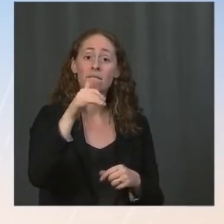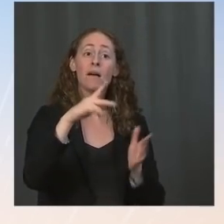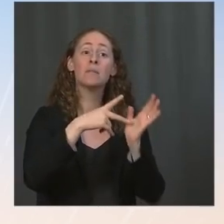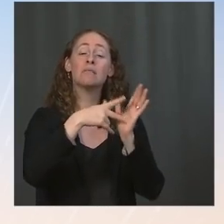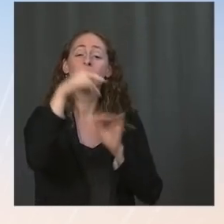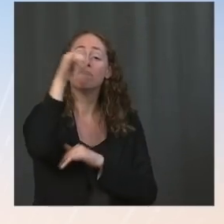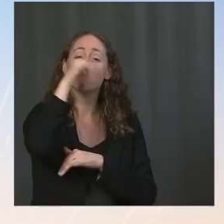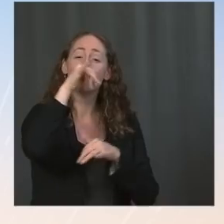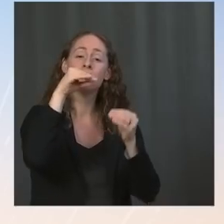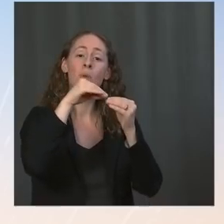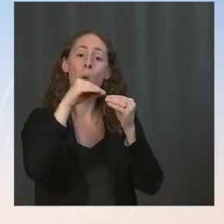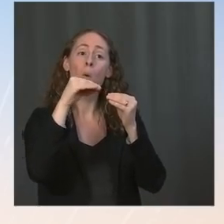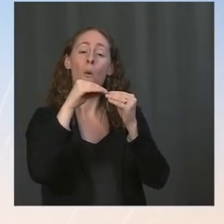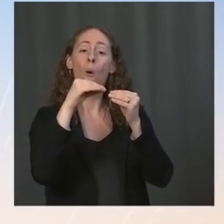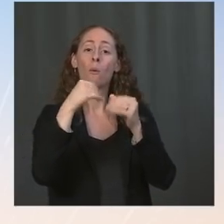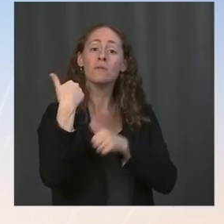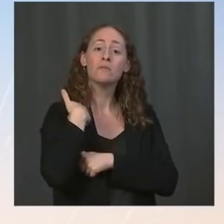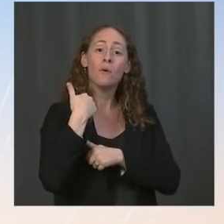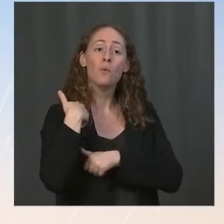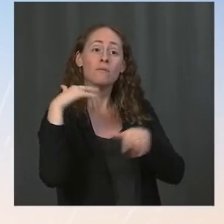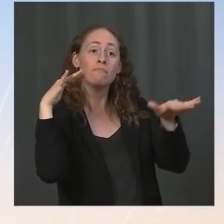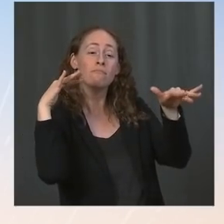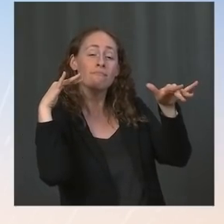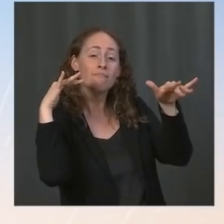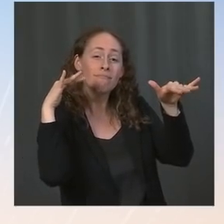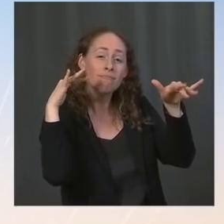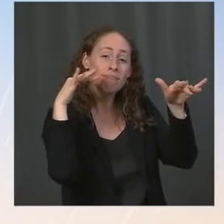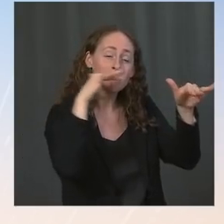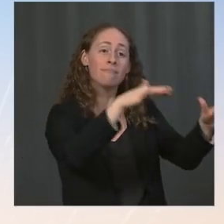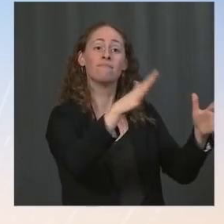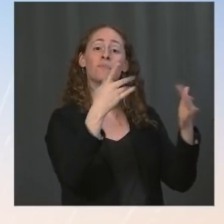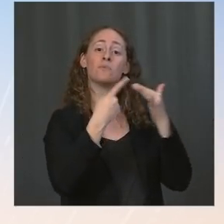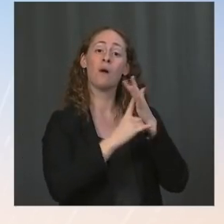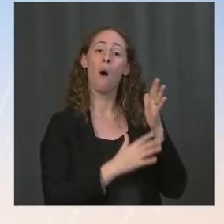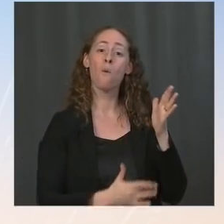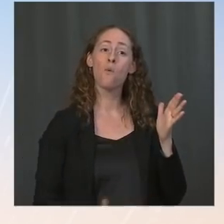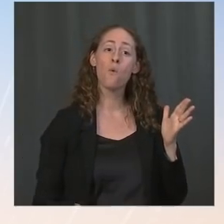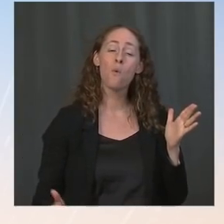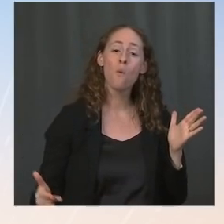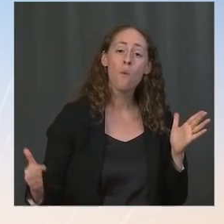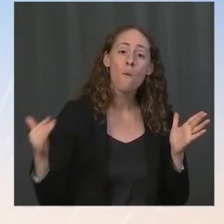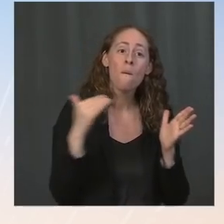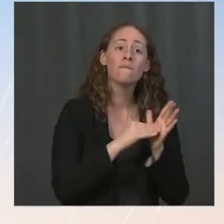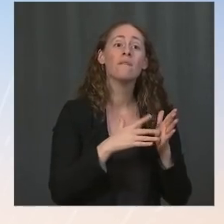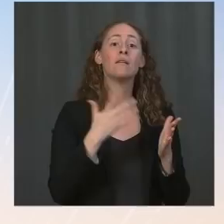more troops back into harm's way, risking more lives and more people to fight a war